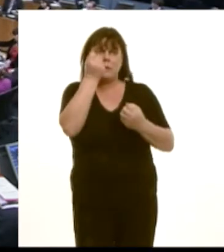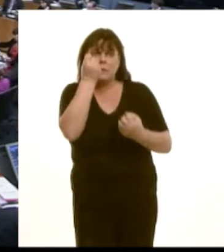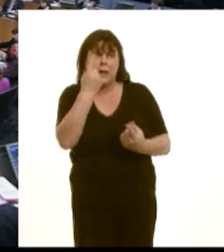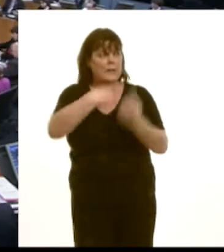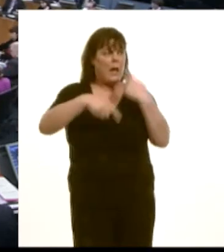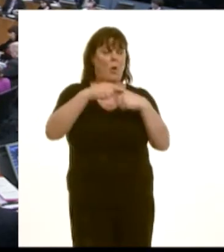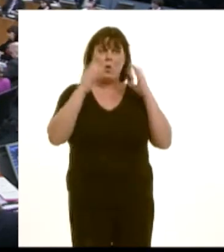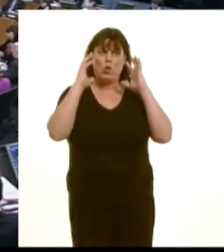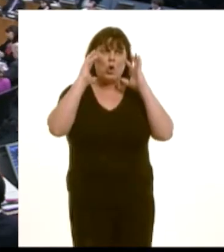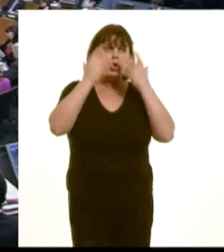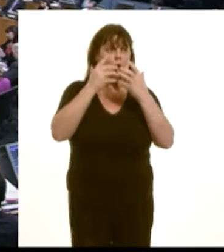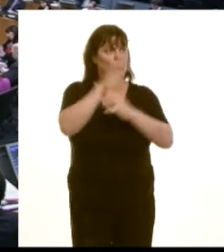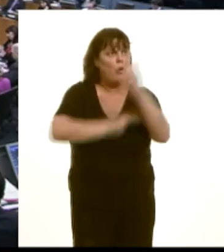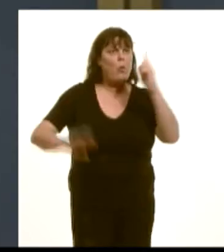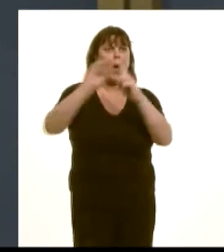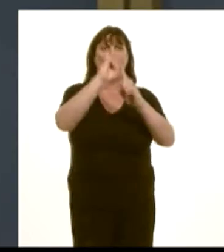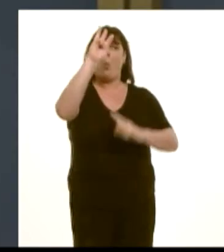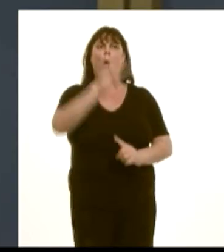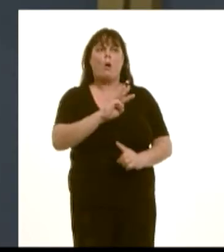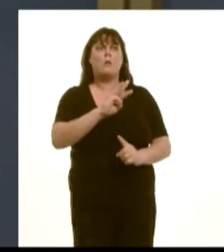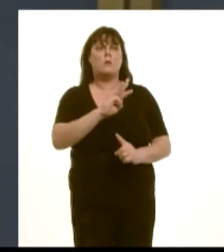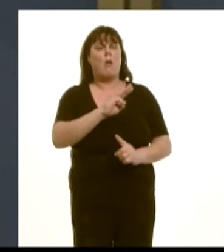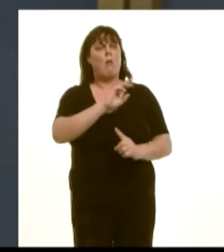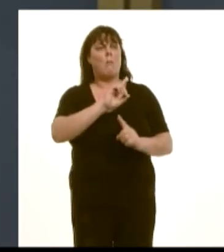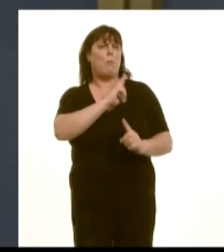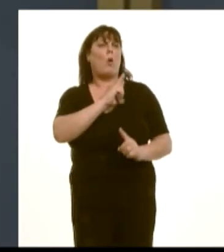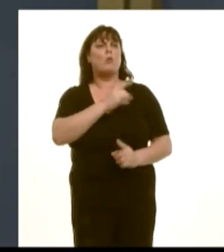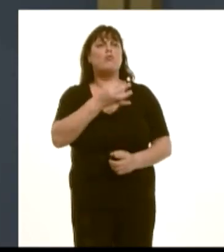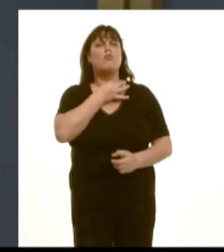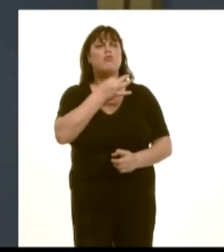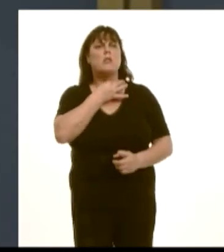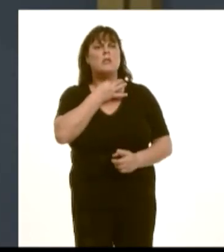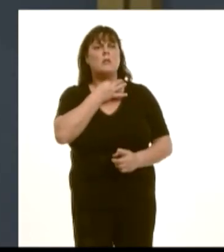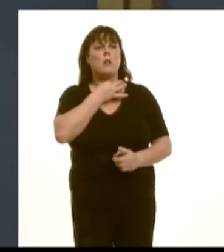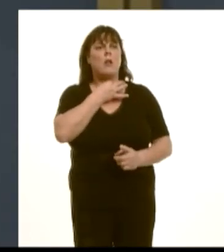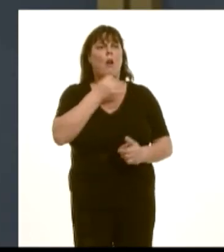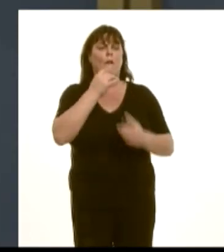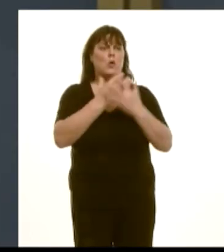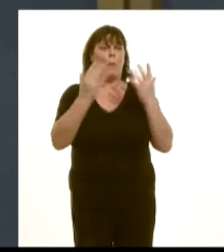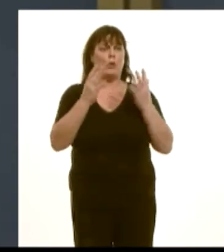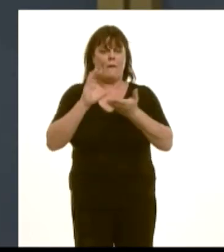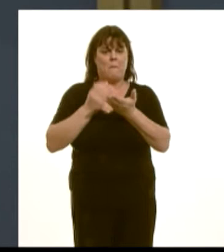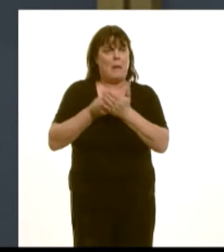length and breadth of Wales, about the risks of putting so much money into one capital